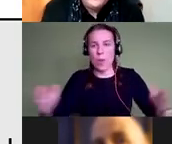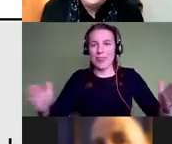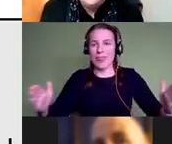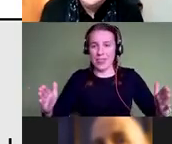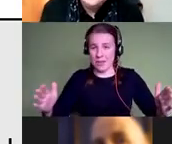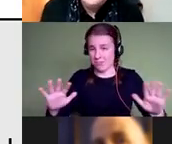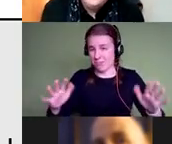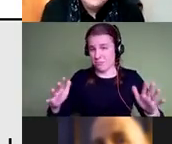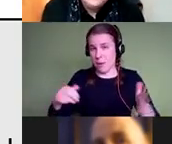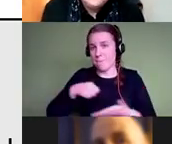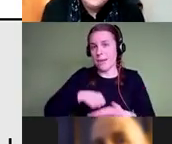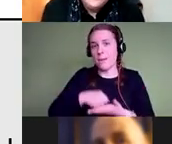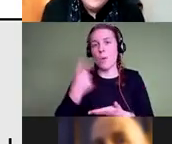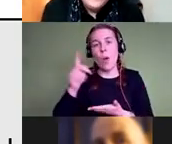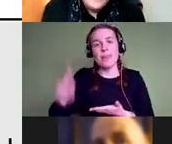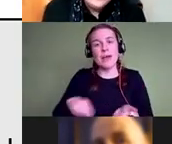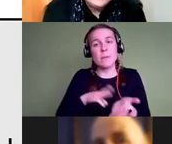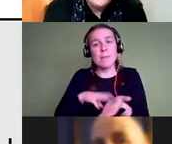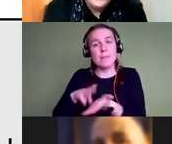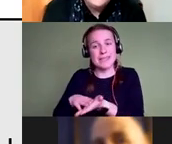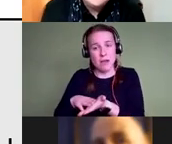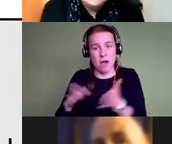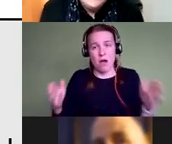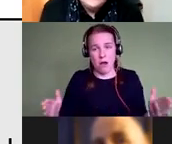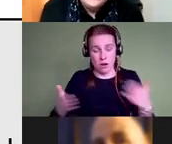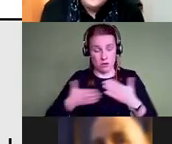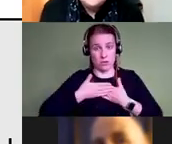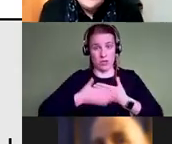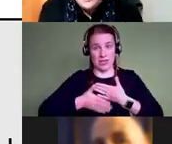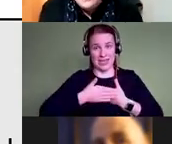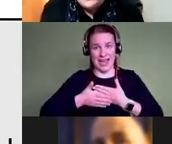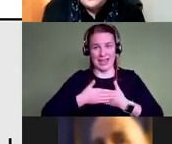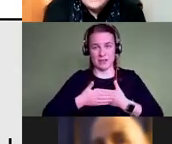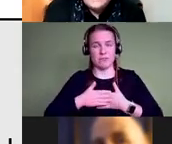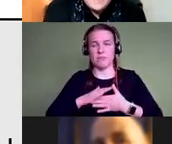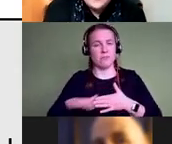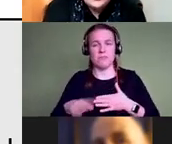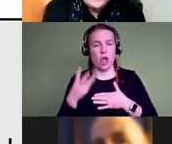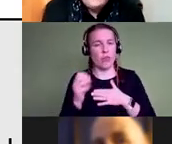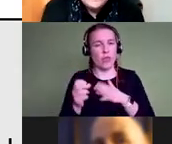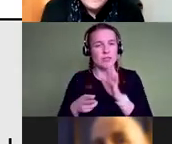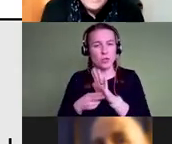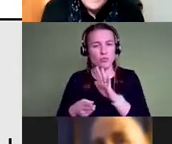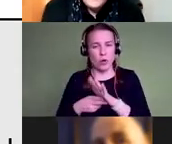several design features, and I thought it would be quite good to highlight some of these. When it comes to